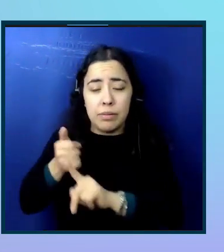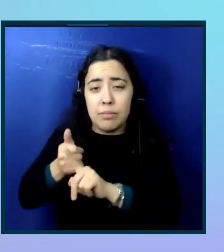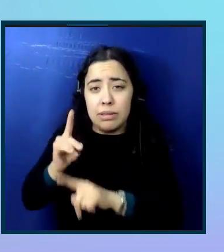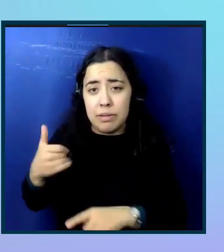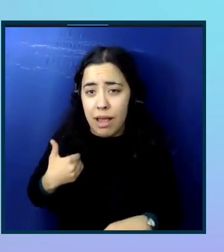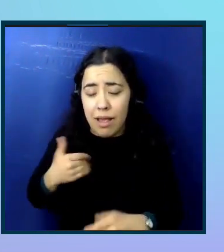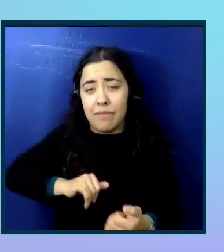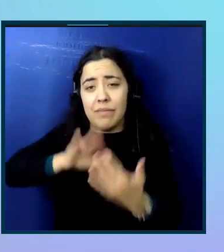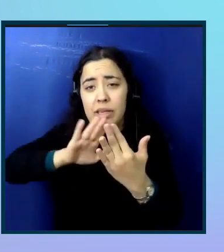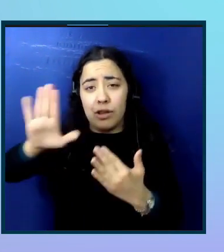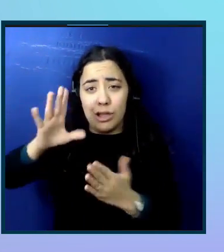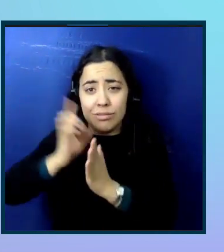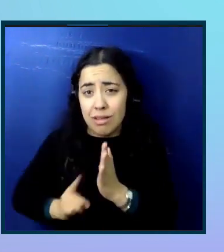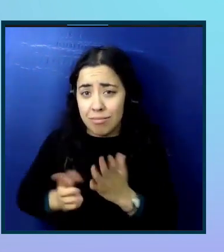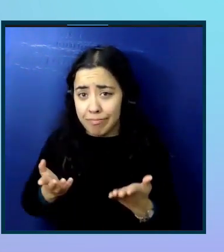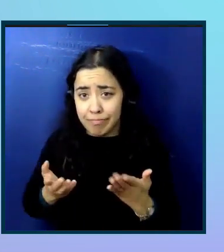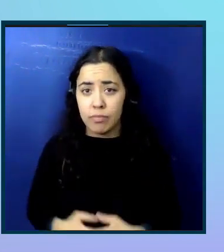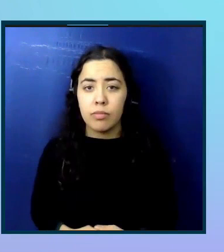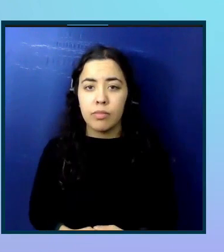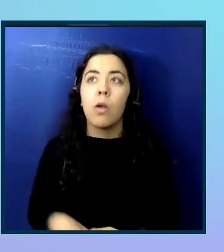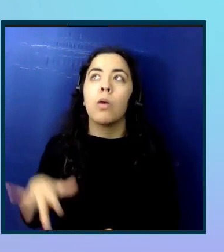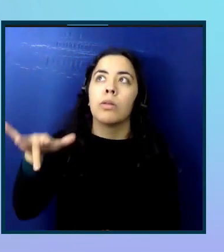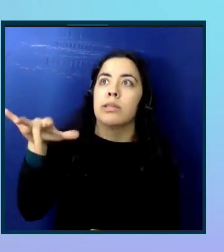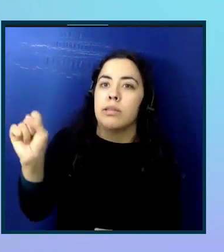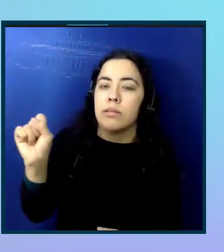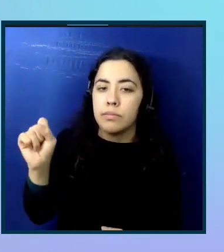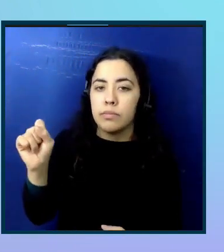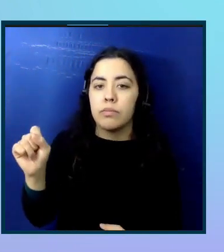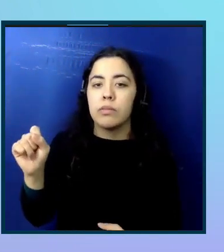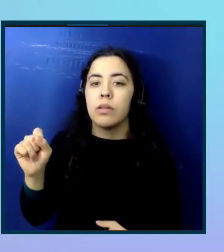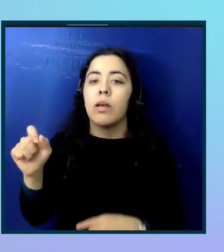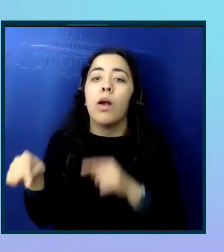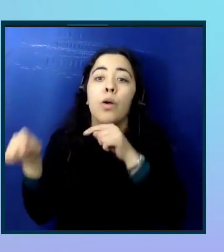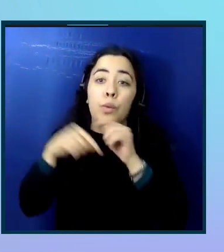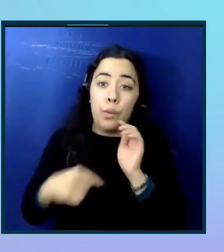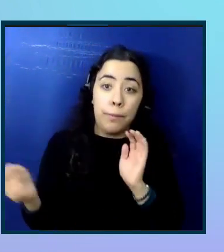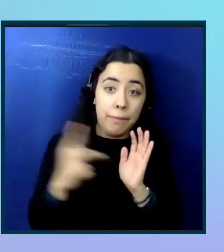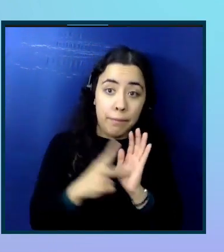face in those designs that we're building. Yes. So, go back to the book Mismatch.